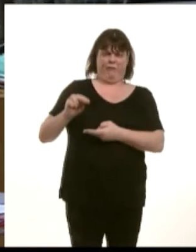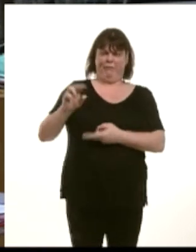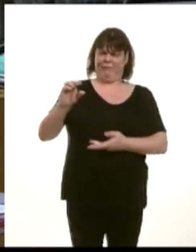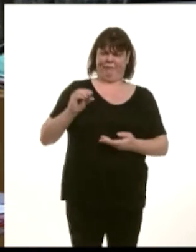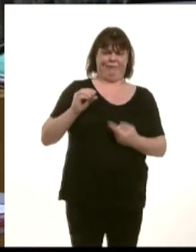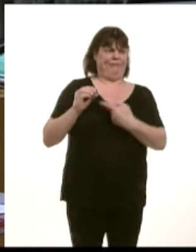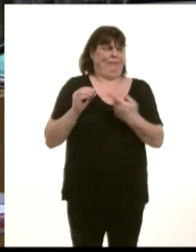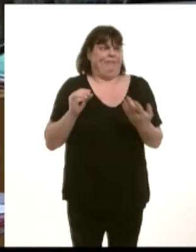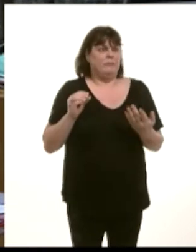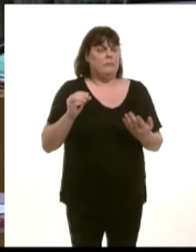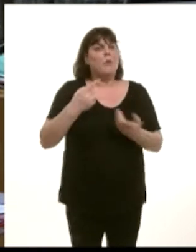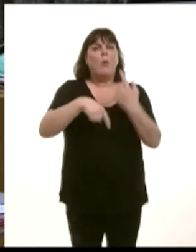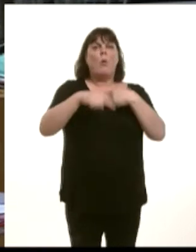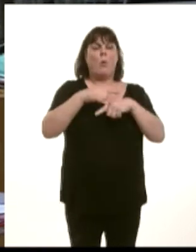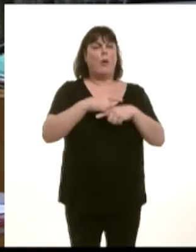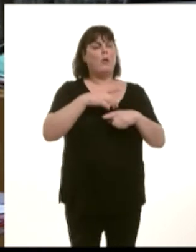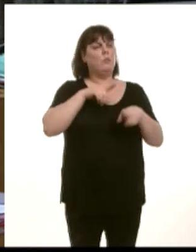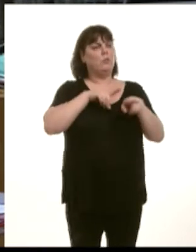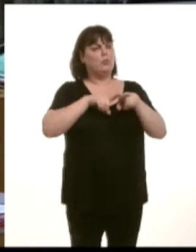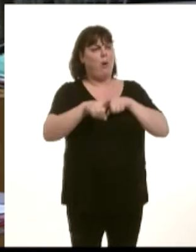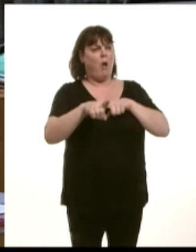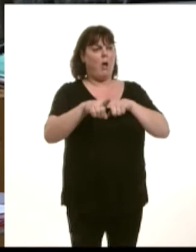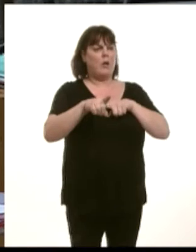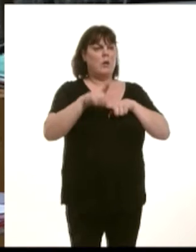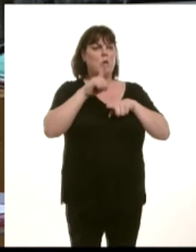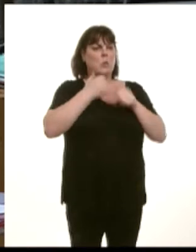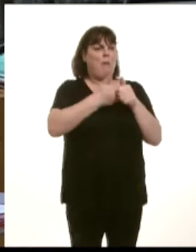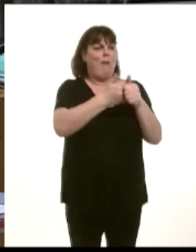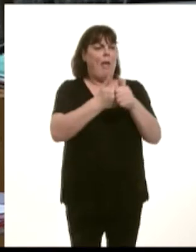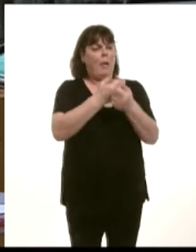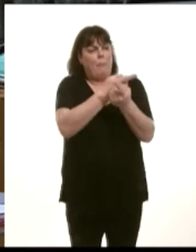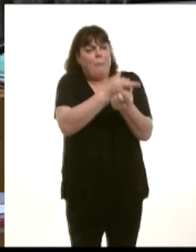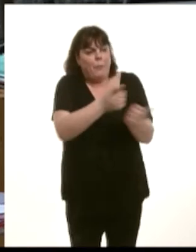given the current powers that we have, to cushion the blows that are falling on the